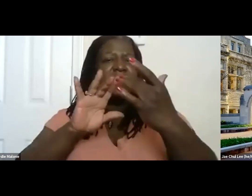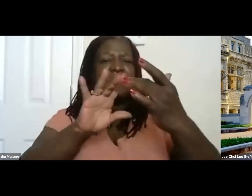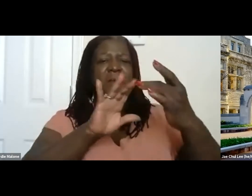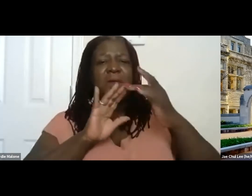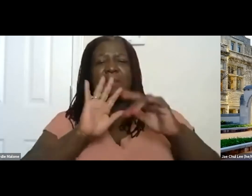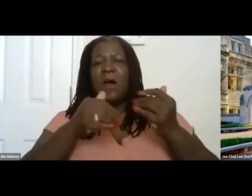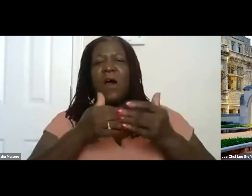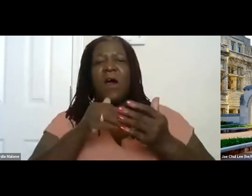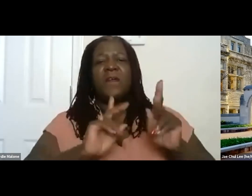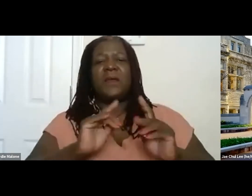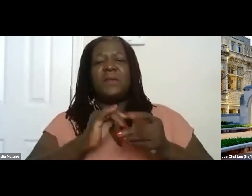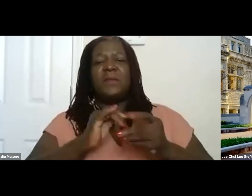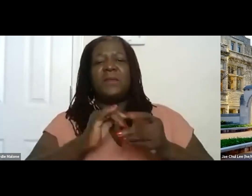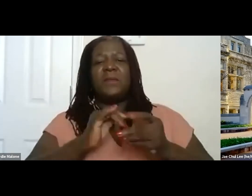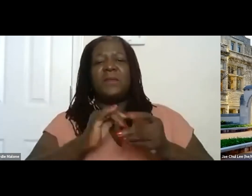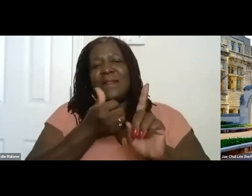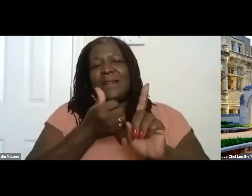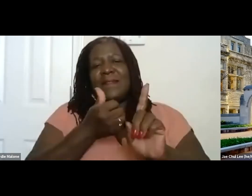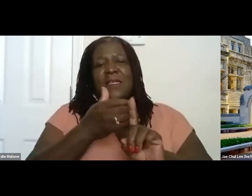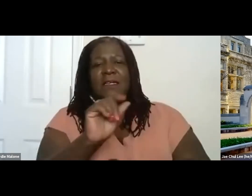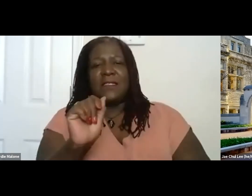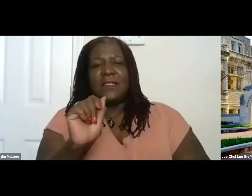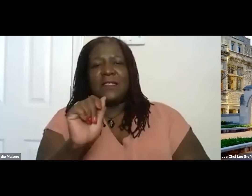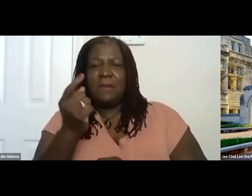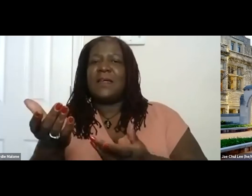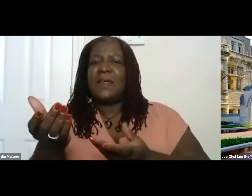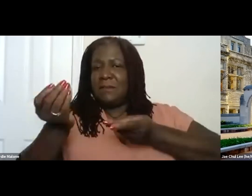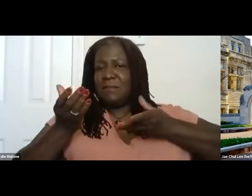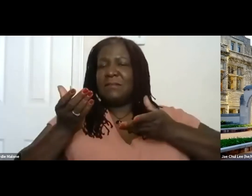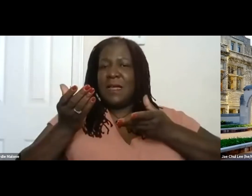contact us. In addition, if you have an ethnic minority